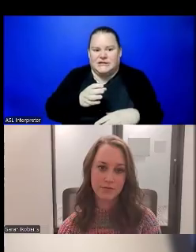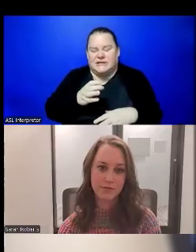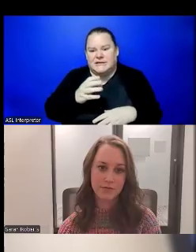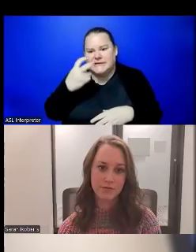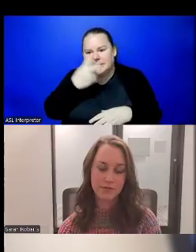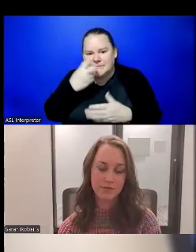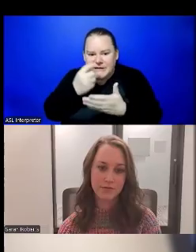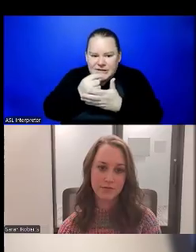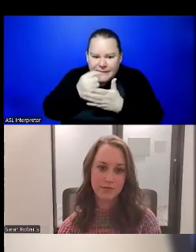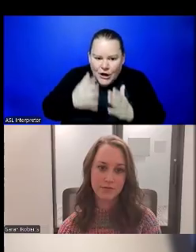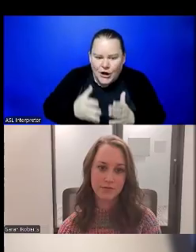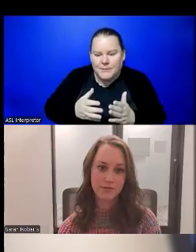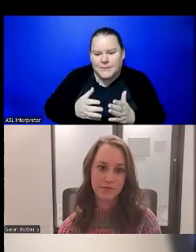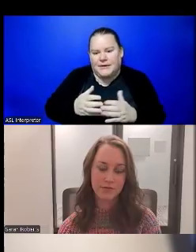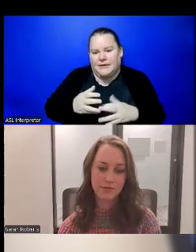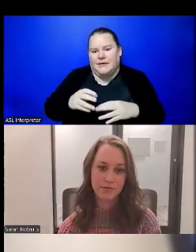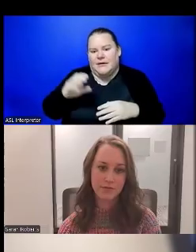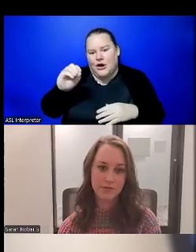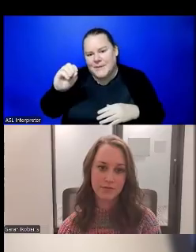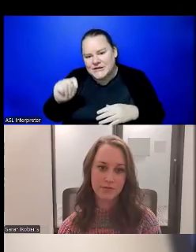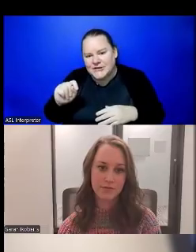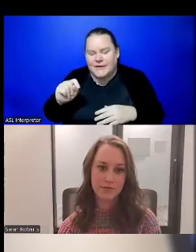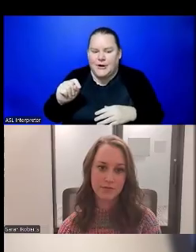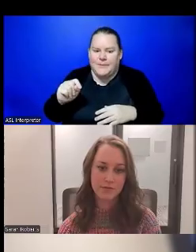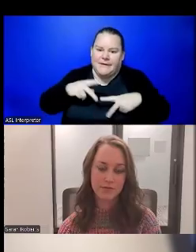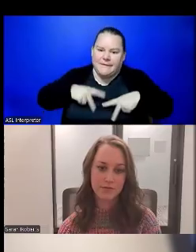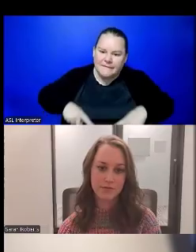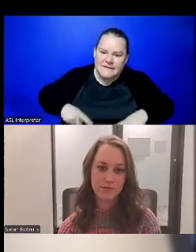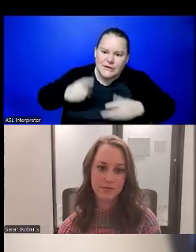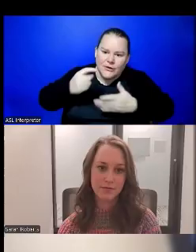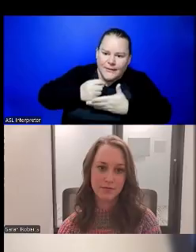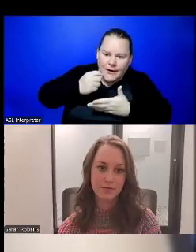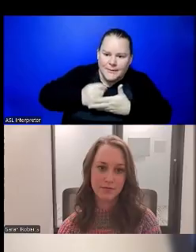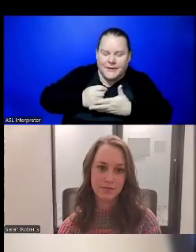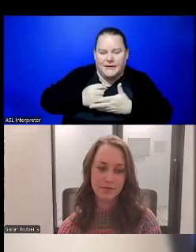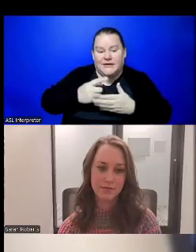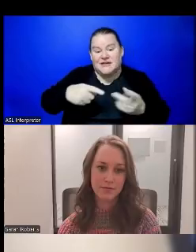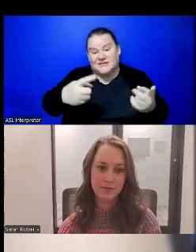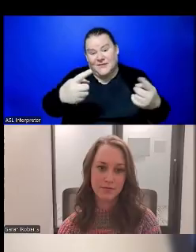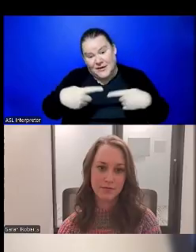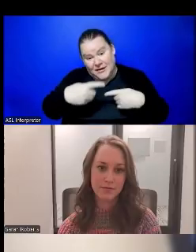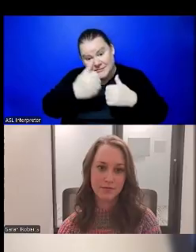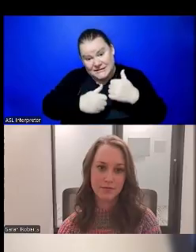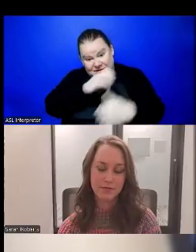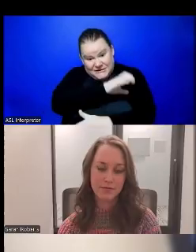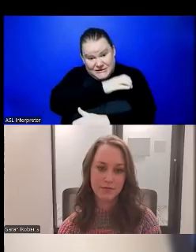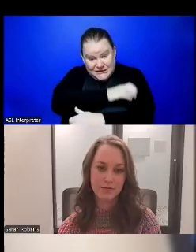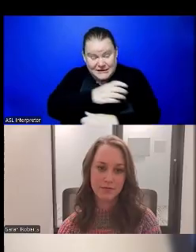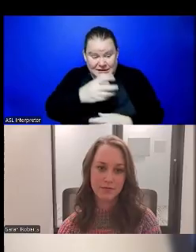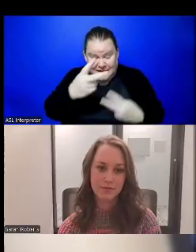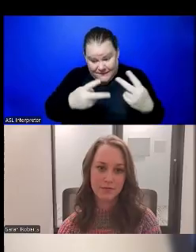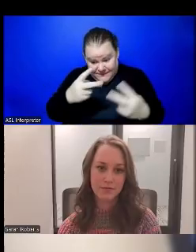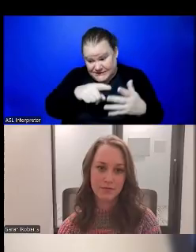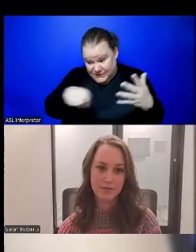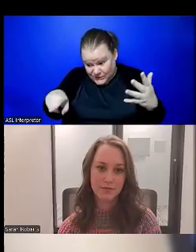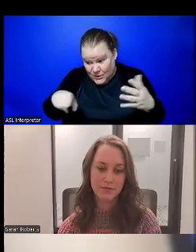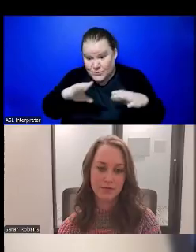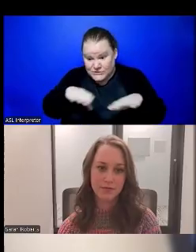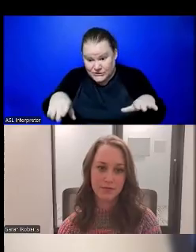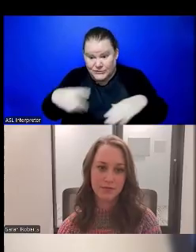physical therapy. So all these providers come to each clinic and see each of these children once a year. Here are some of